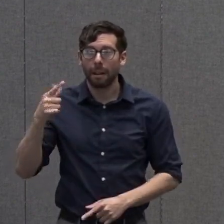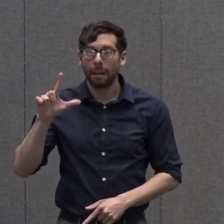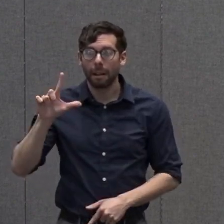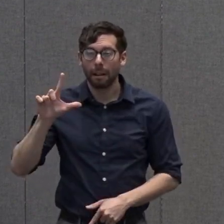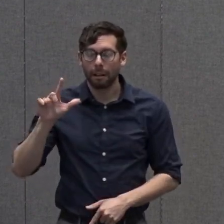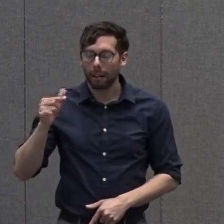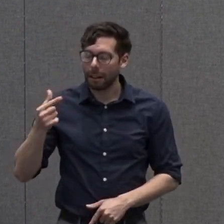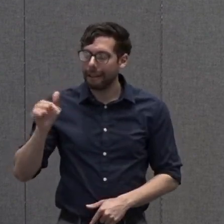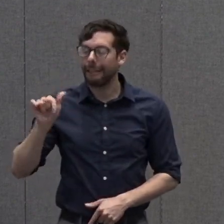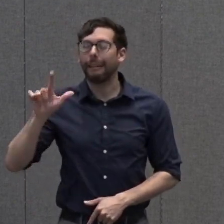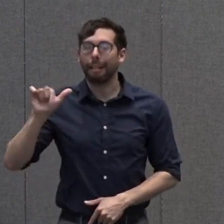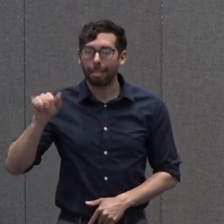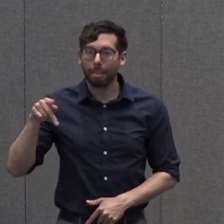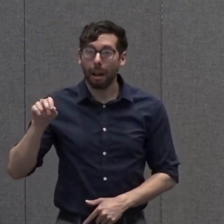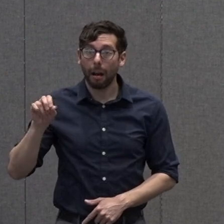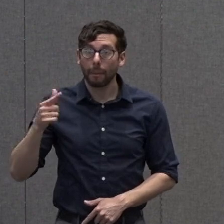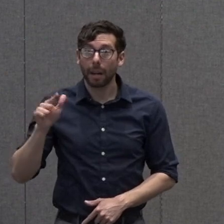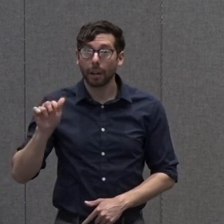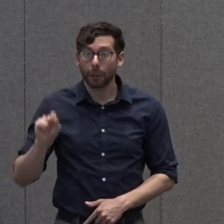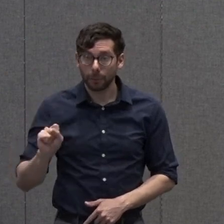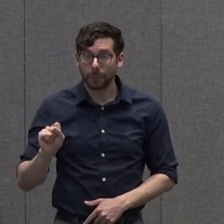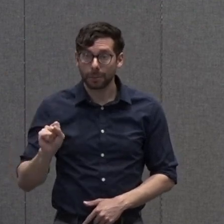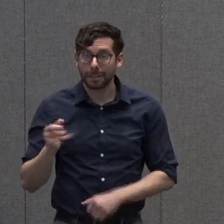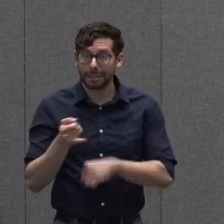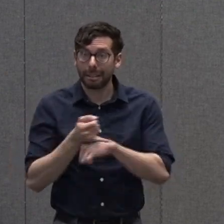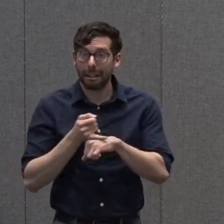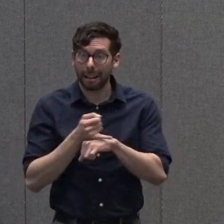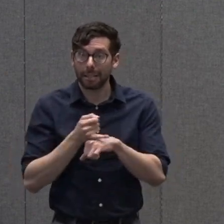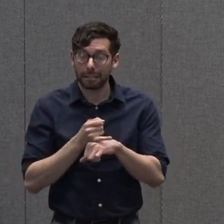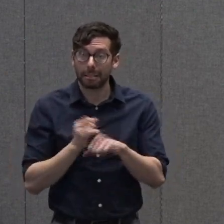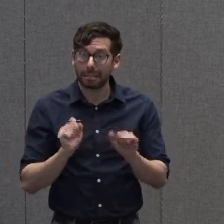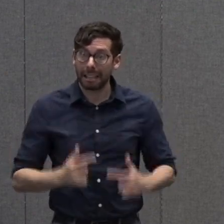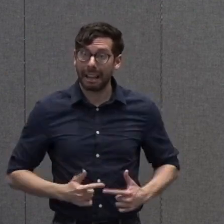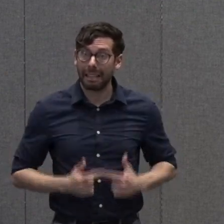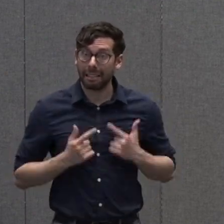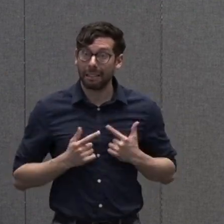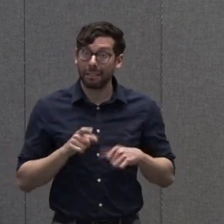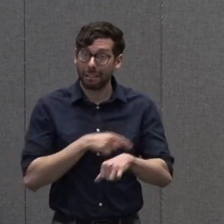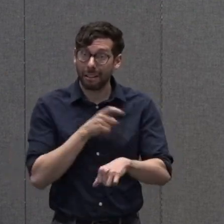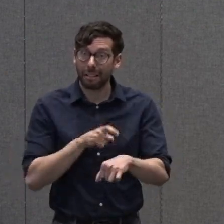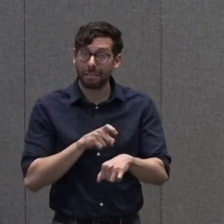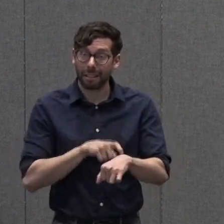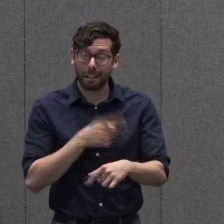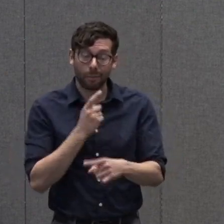I don't know if there're any accurate records. I've heard 153 years. - Oh wow, that's amazing.